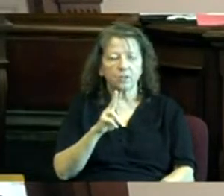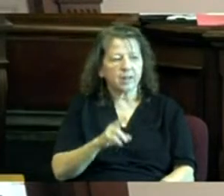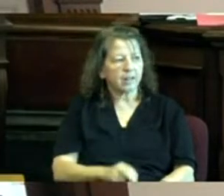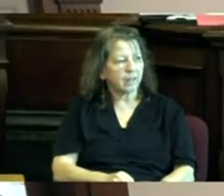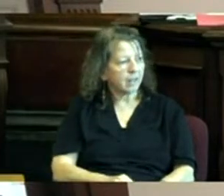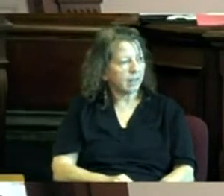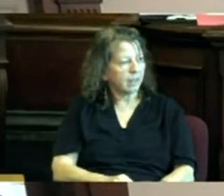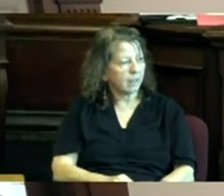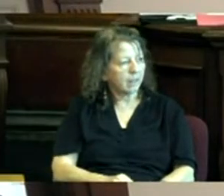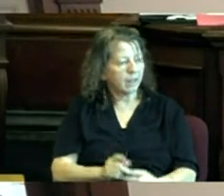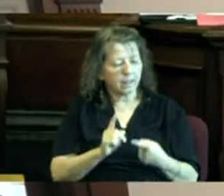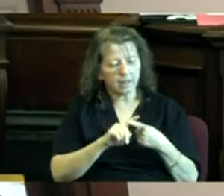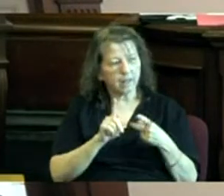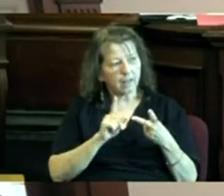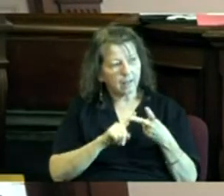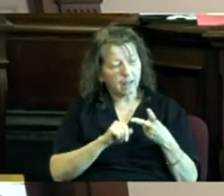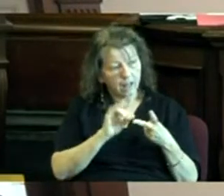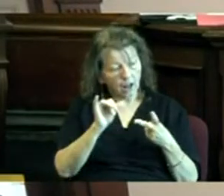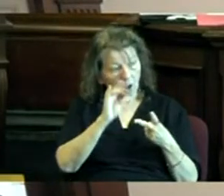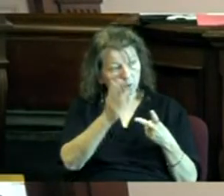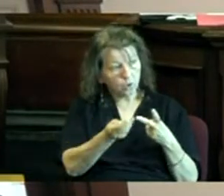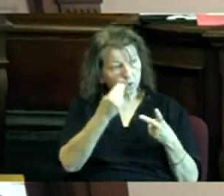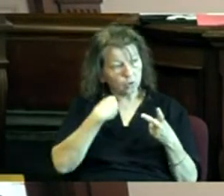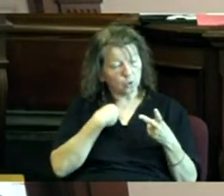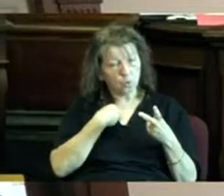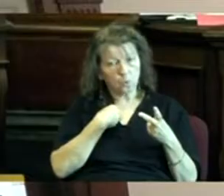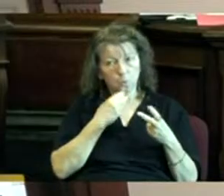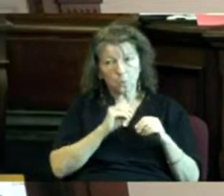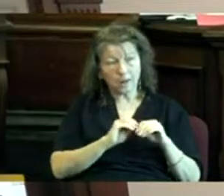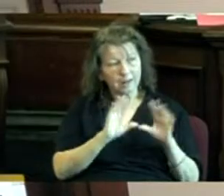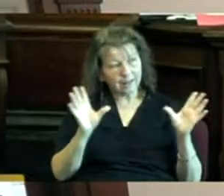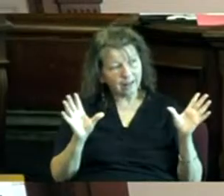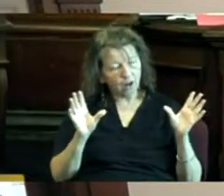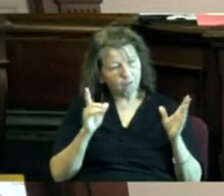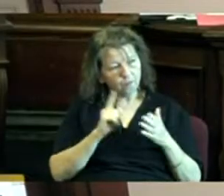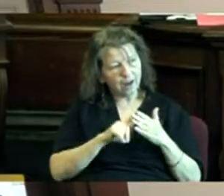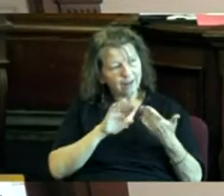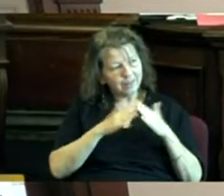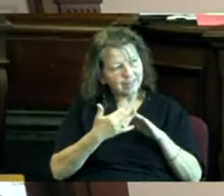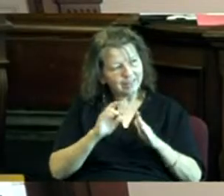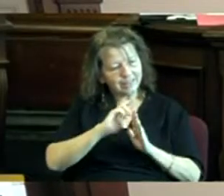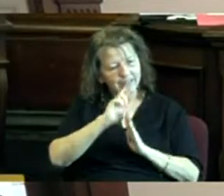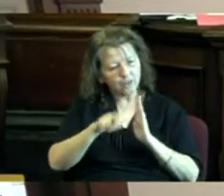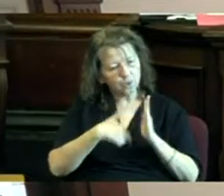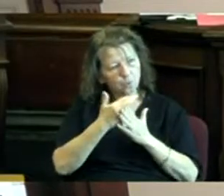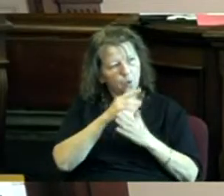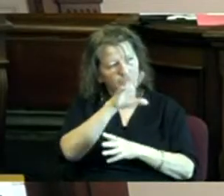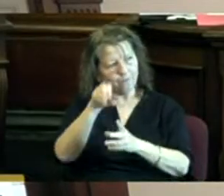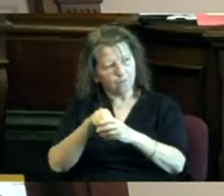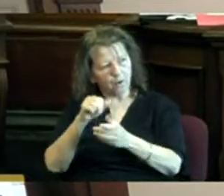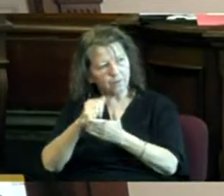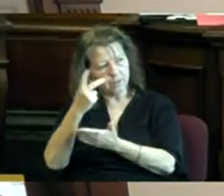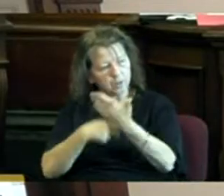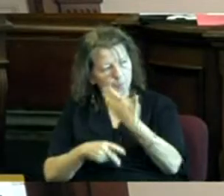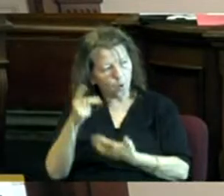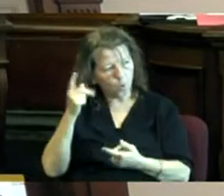share a copy of the Memorandum of agreement with council? And